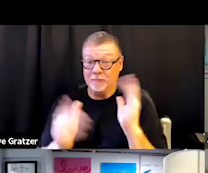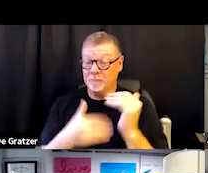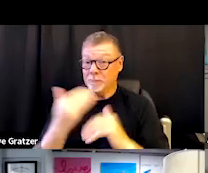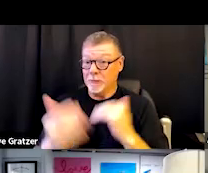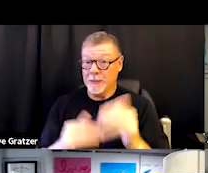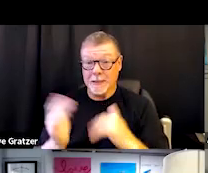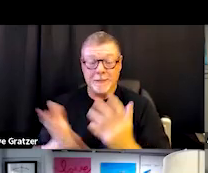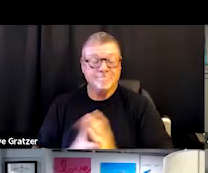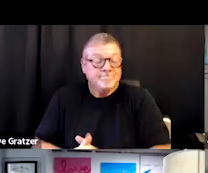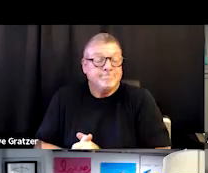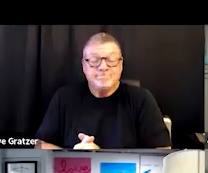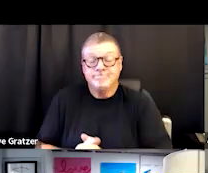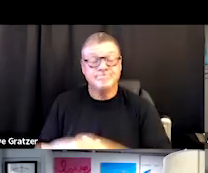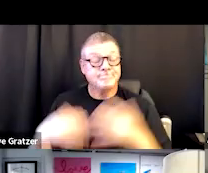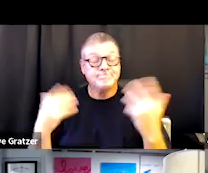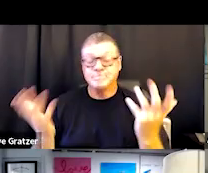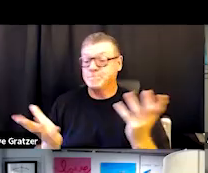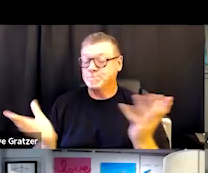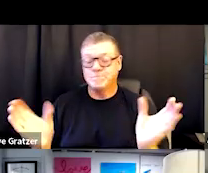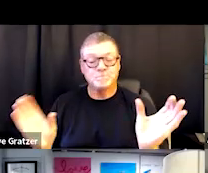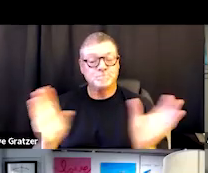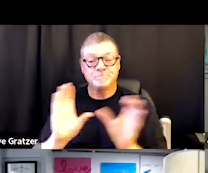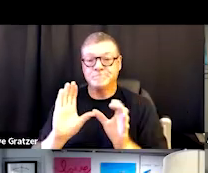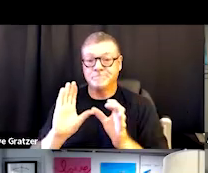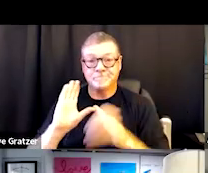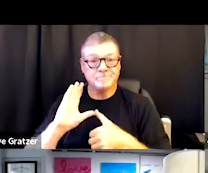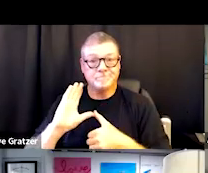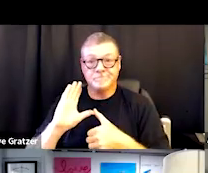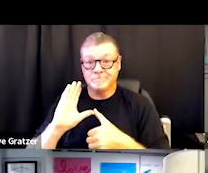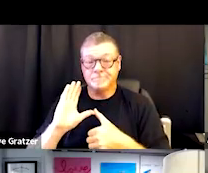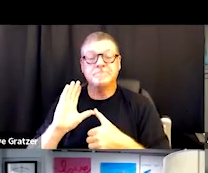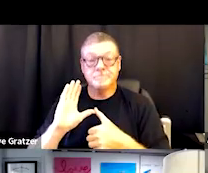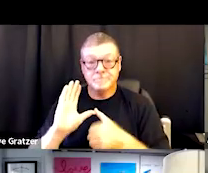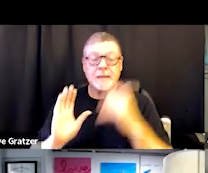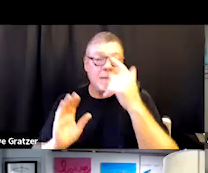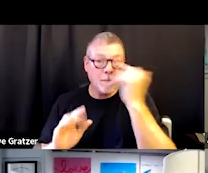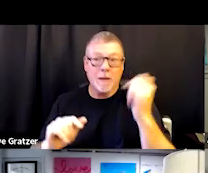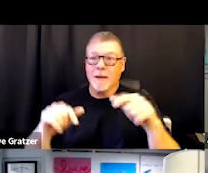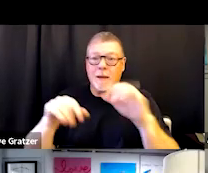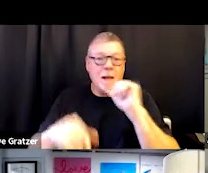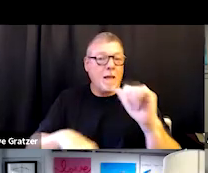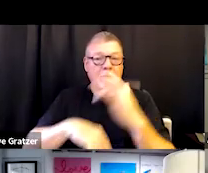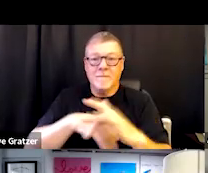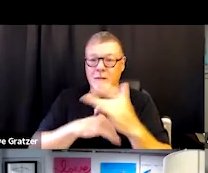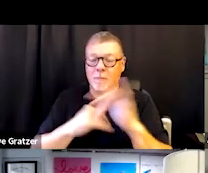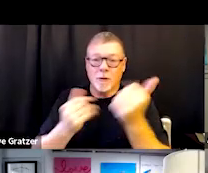there will not be a recertification training because the SOAR Online Course won't be available anymore